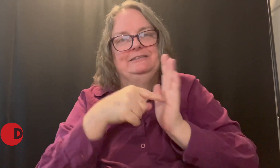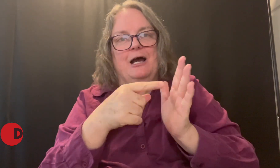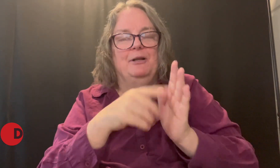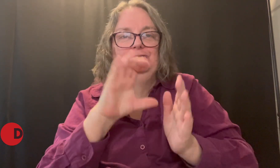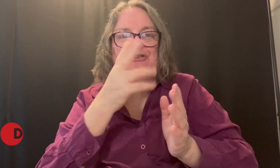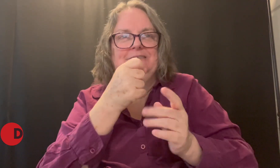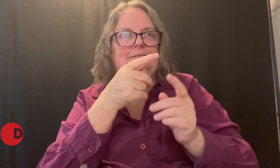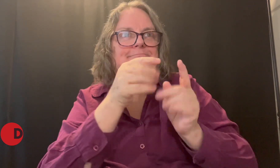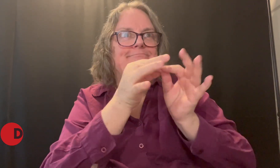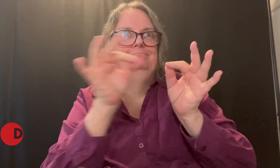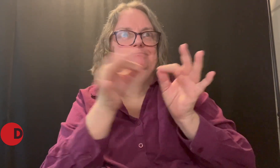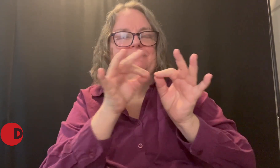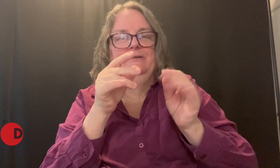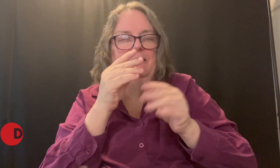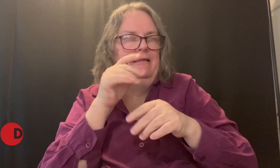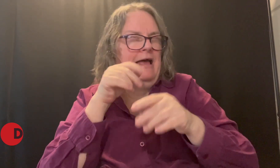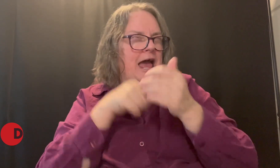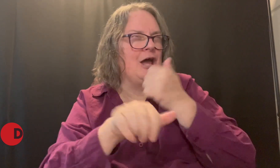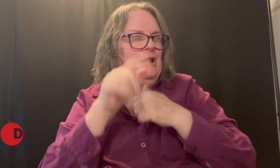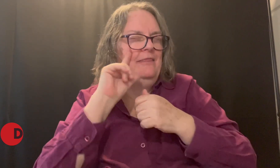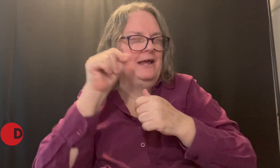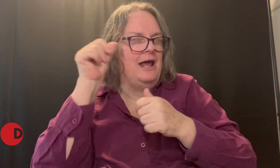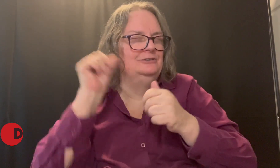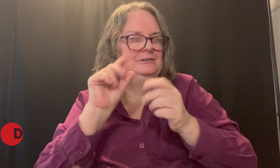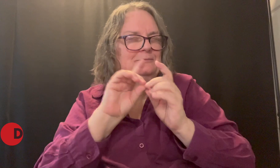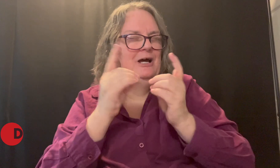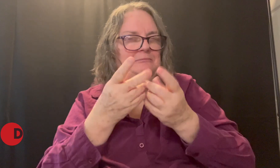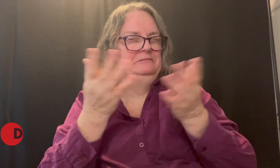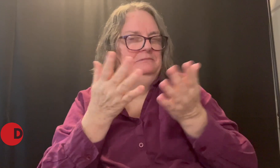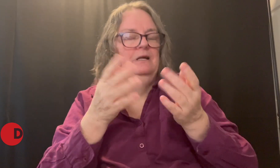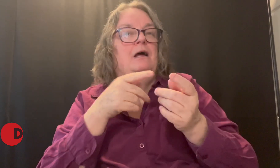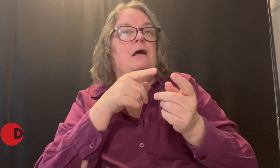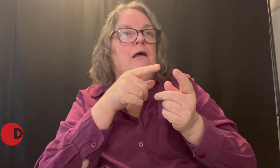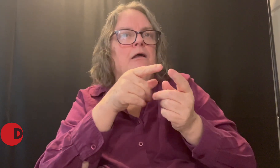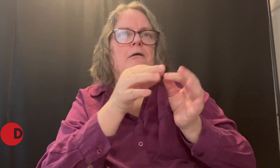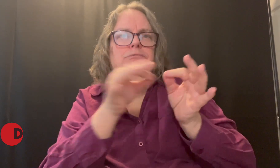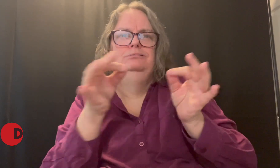For example they cited CHS probably under their Audiology Department